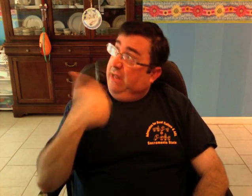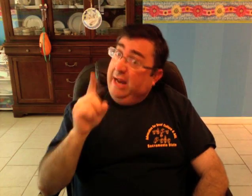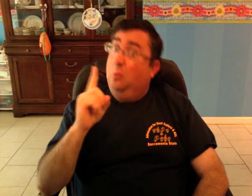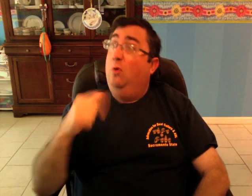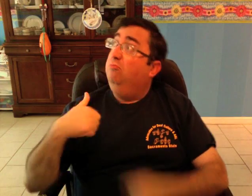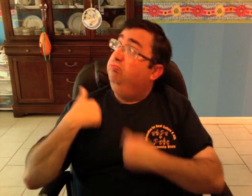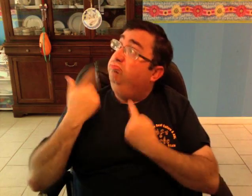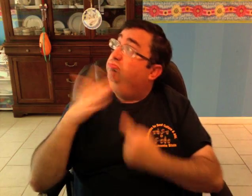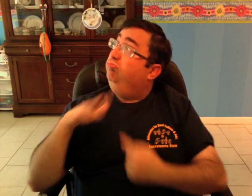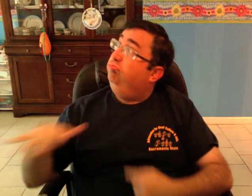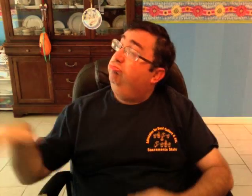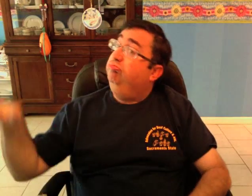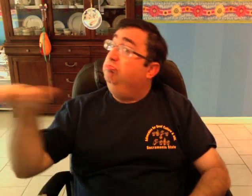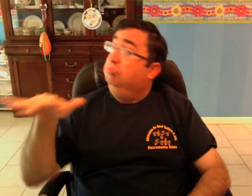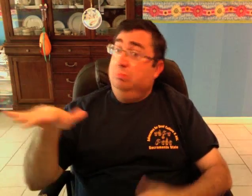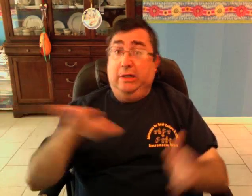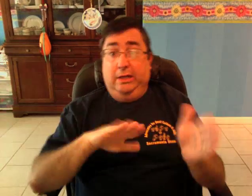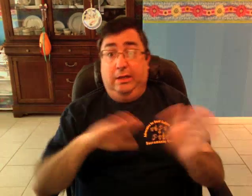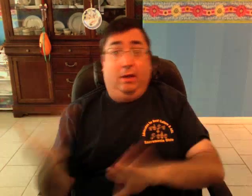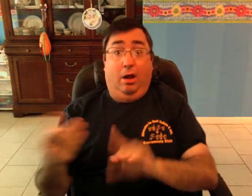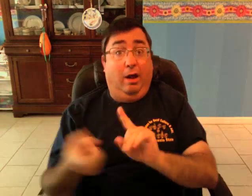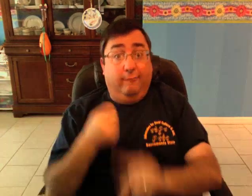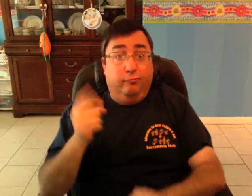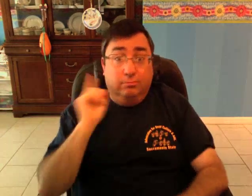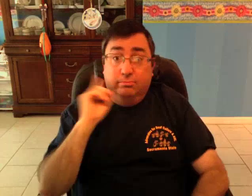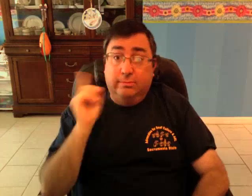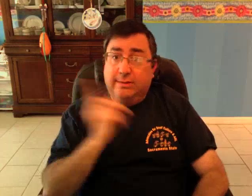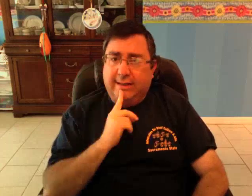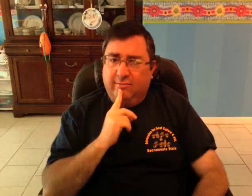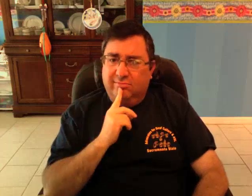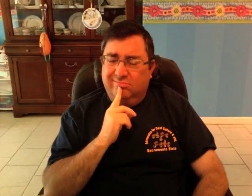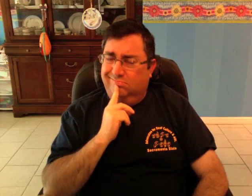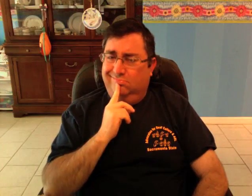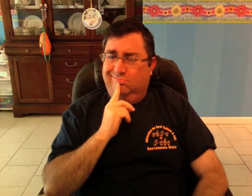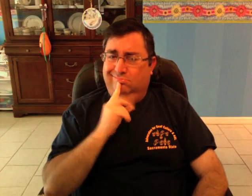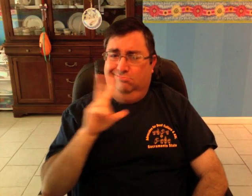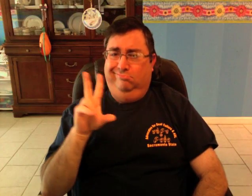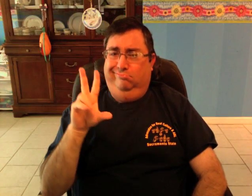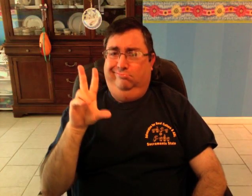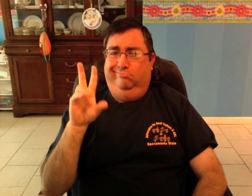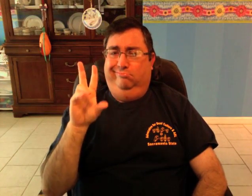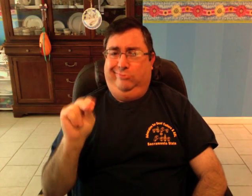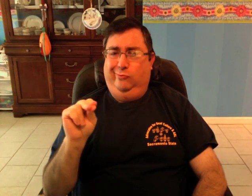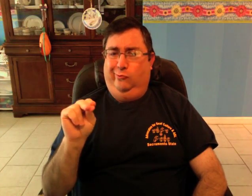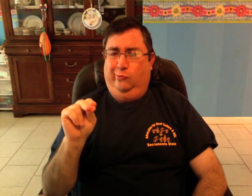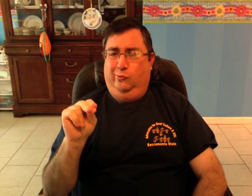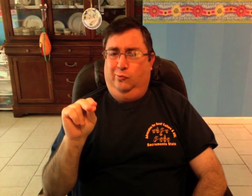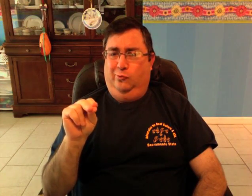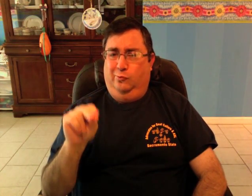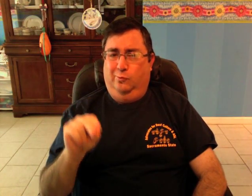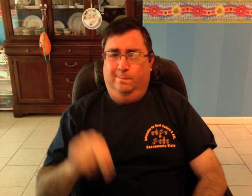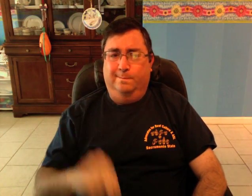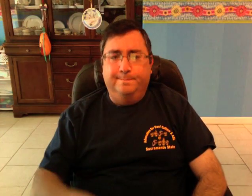Has anyone ever died from deafness? The answer is simple: NO!